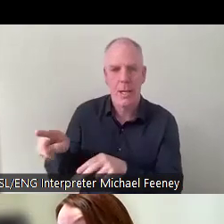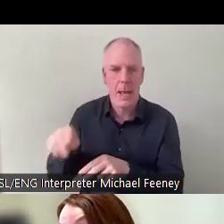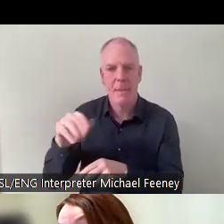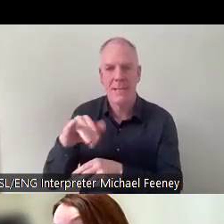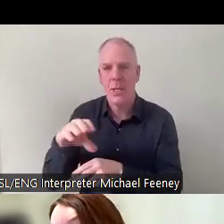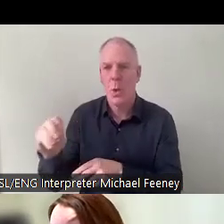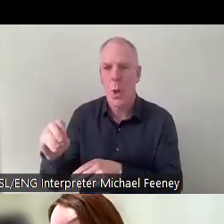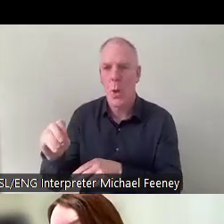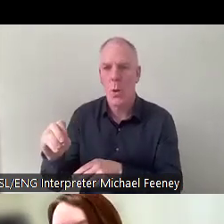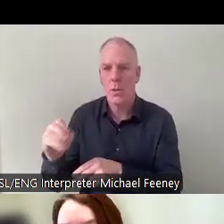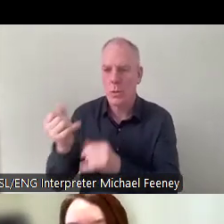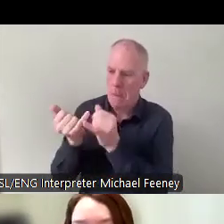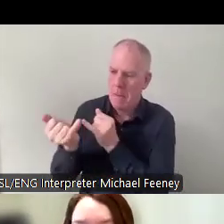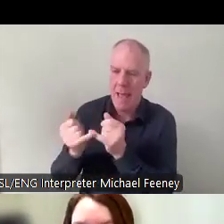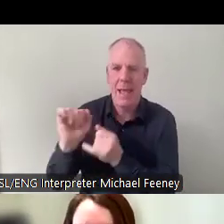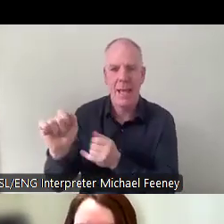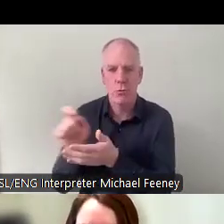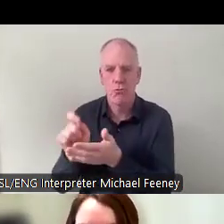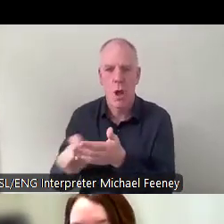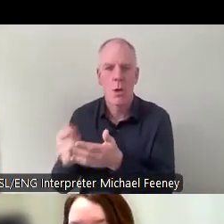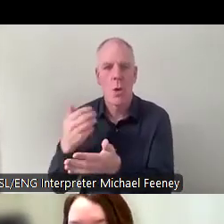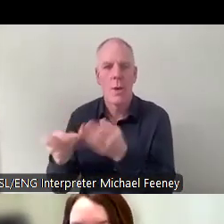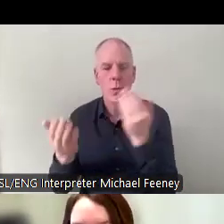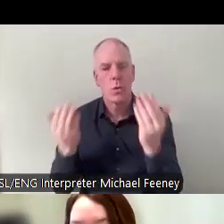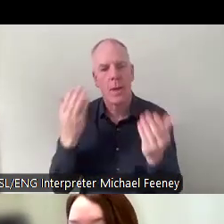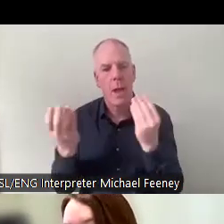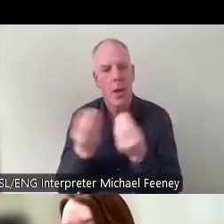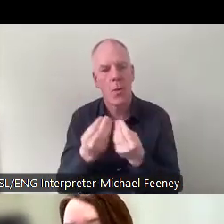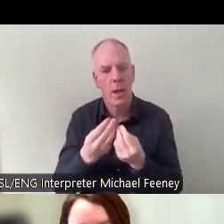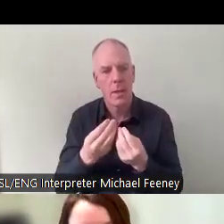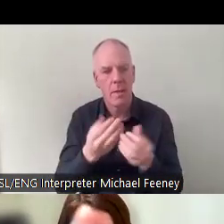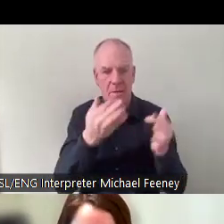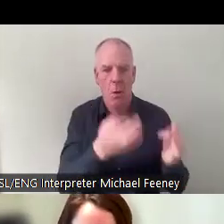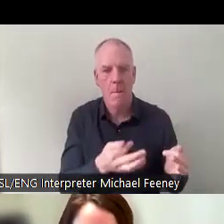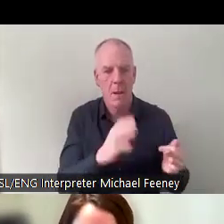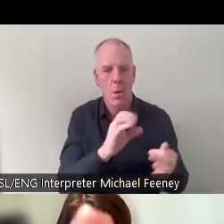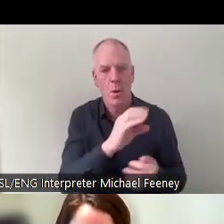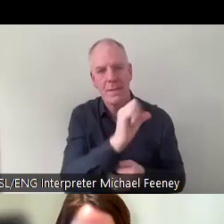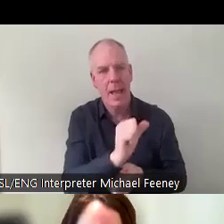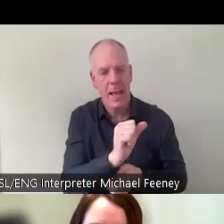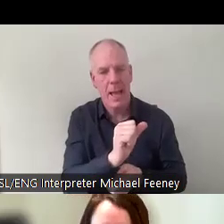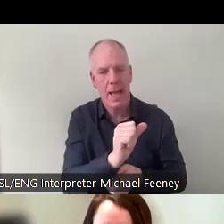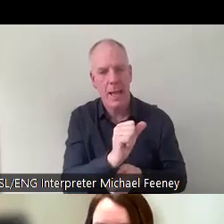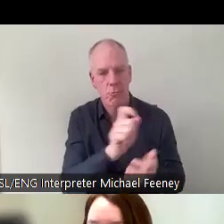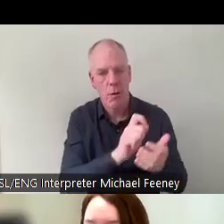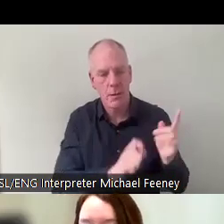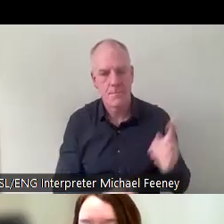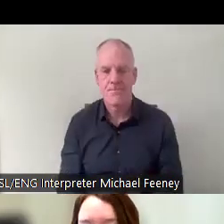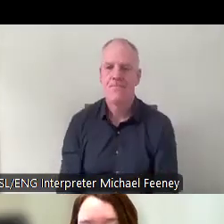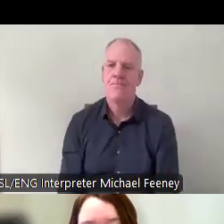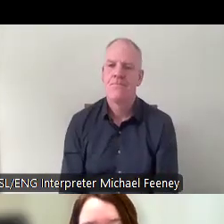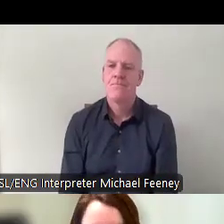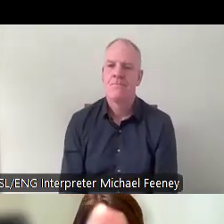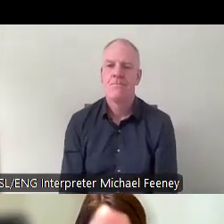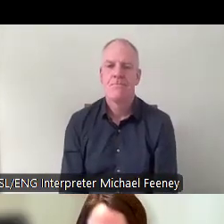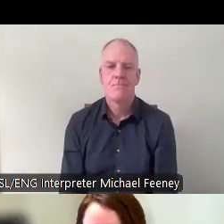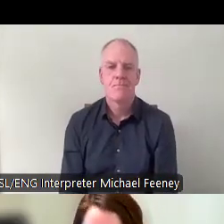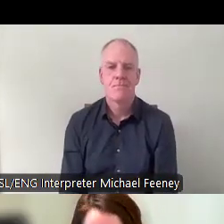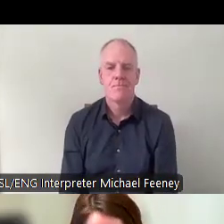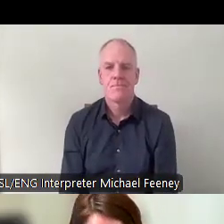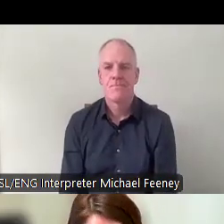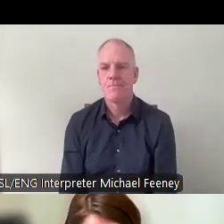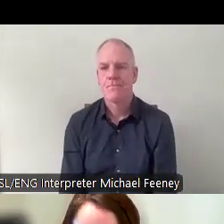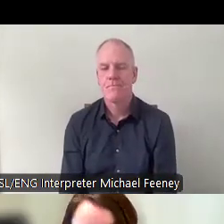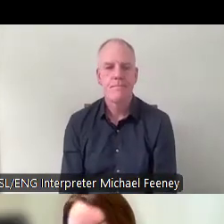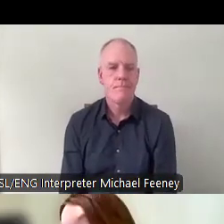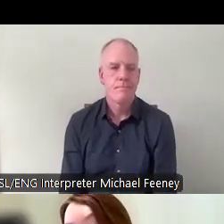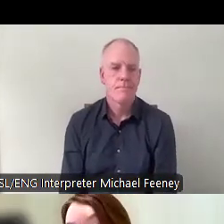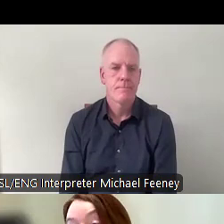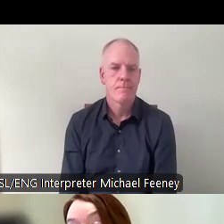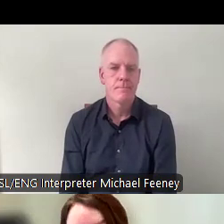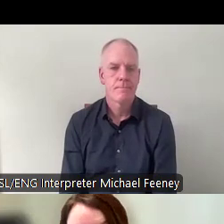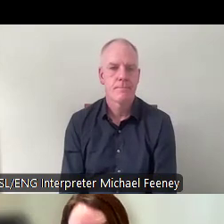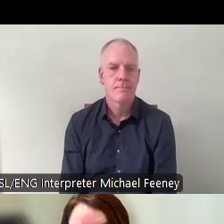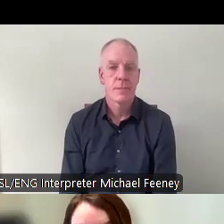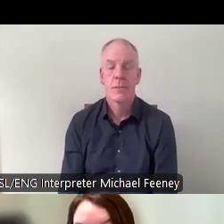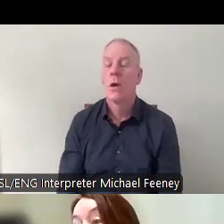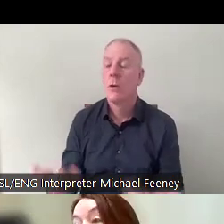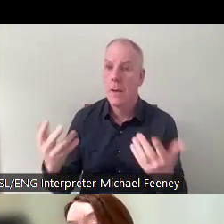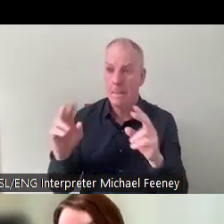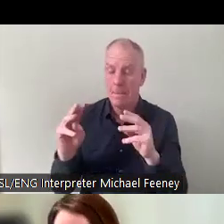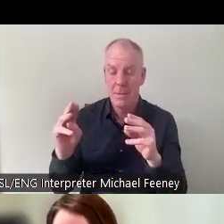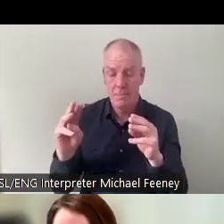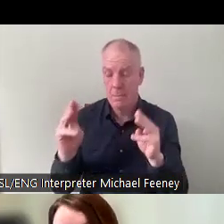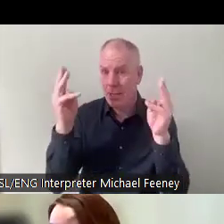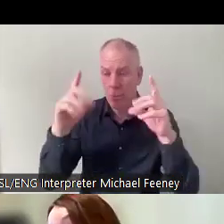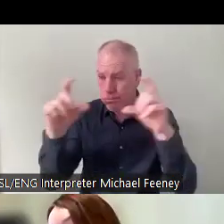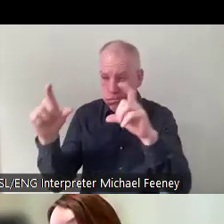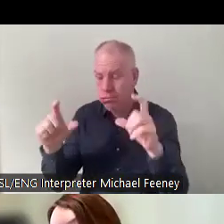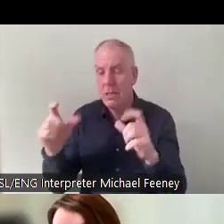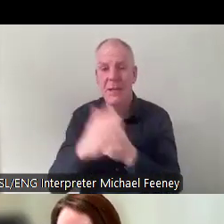quite playful in his under drawing when you compare it to the more formal Costa under drawing. So those diagnostic images, along with scientific analysis that Natalia will